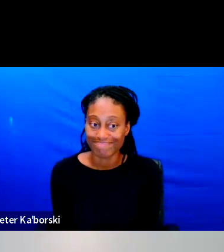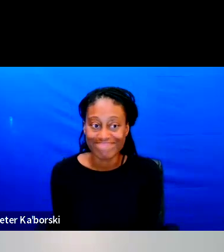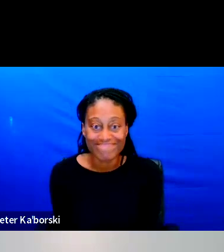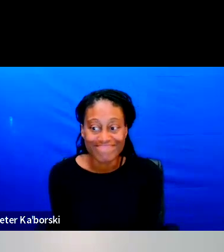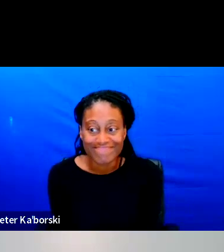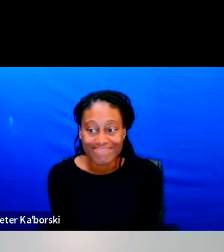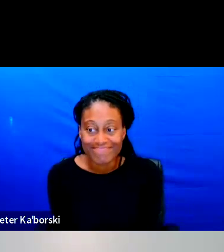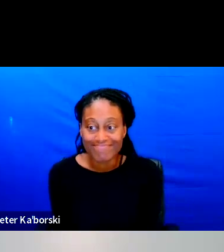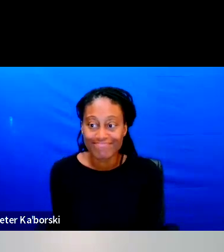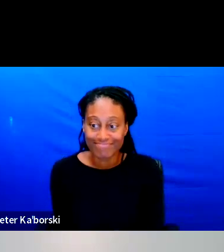Adam Ayers w/ APRIL: Yeah, keeping those